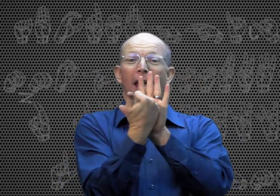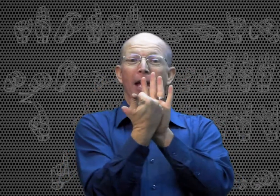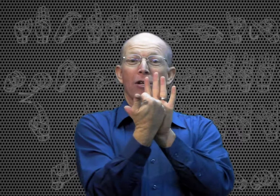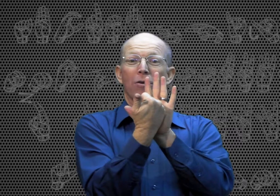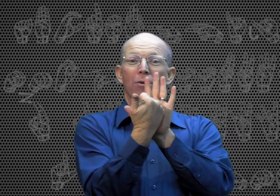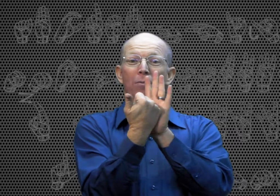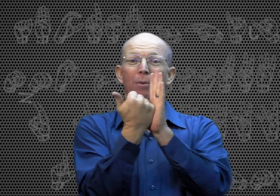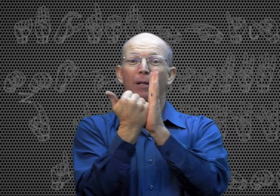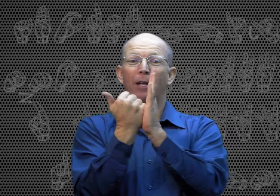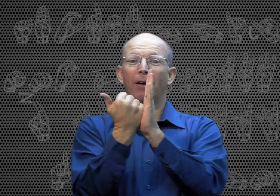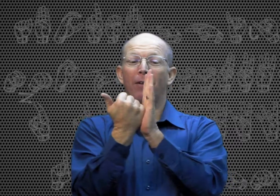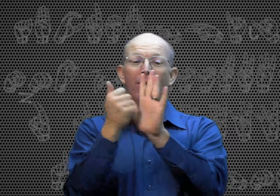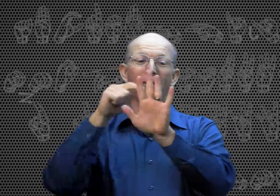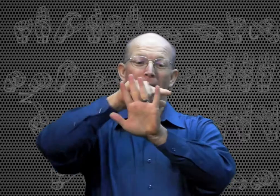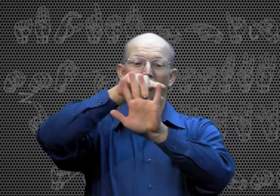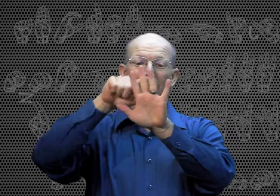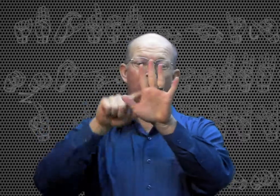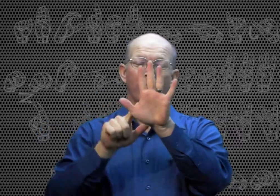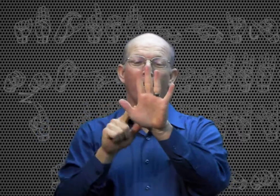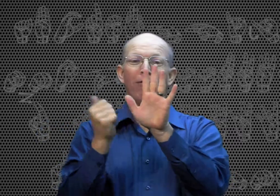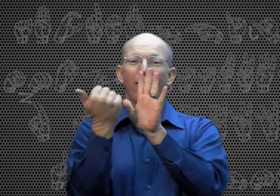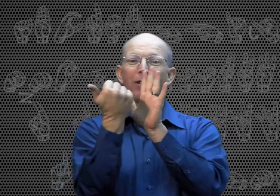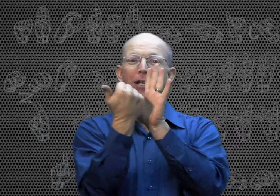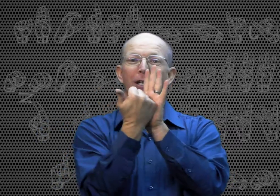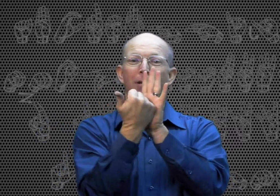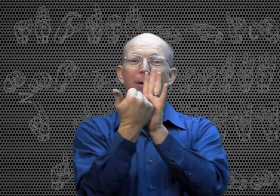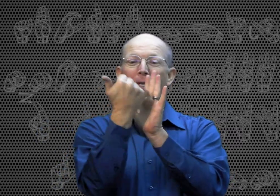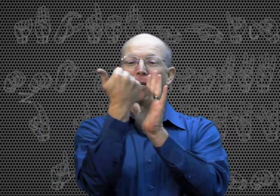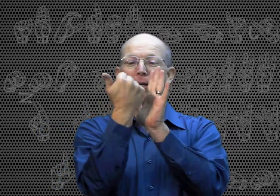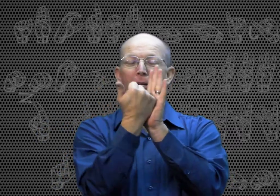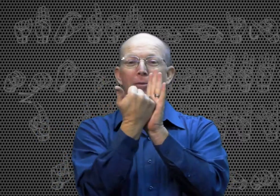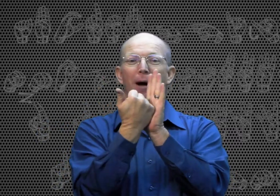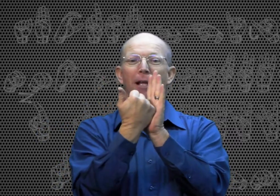And you put the...you’ve got your tail feathers here and you put the TURKEY’s